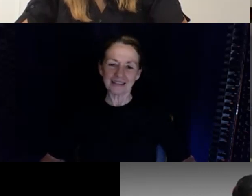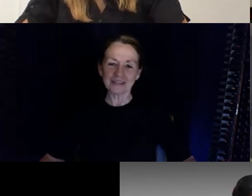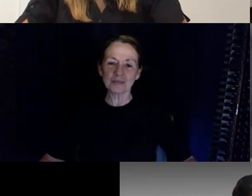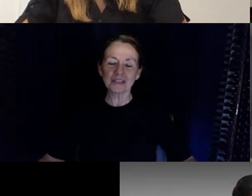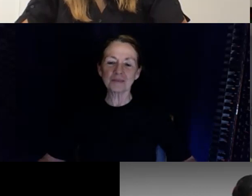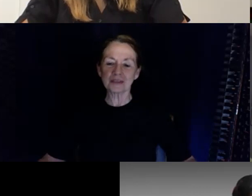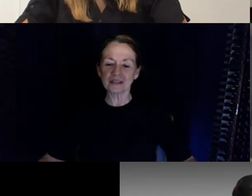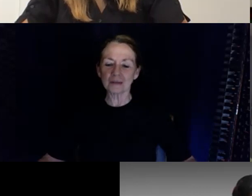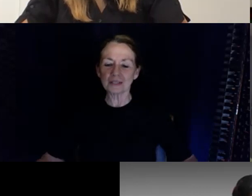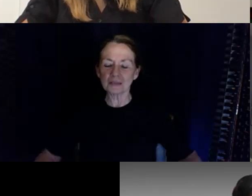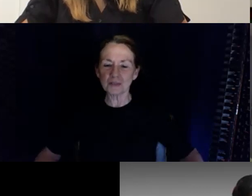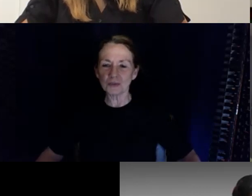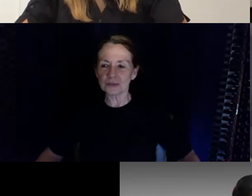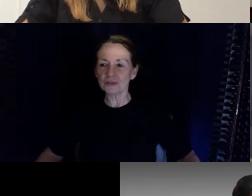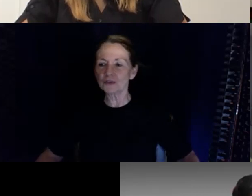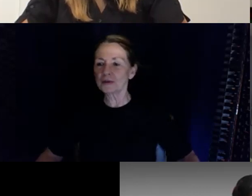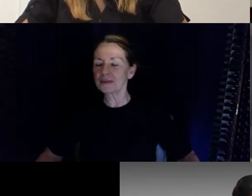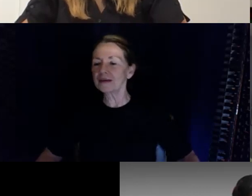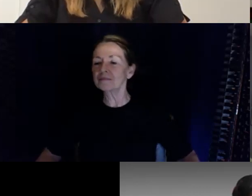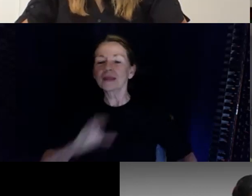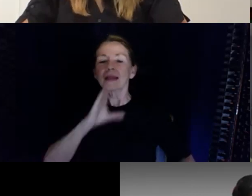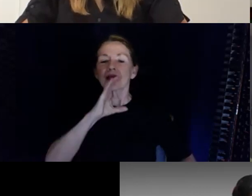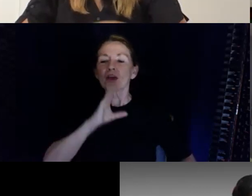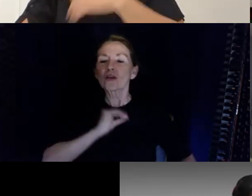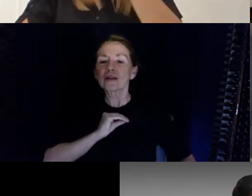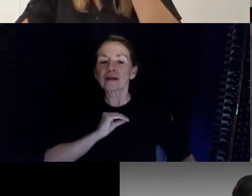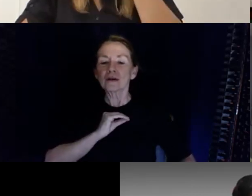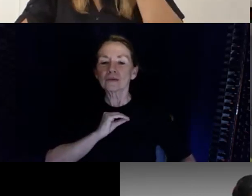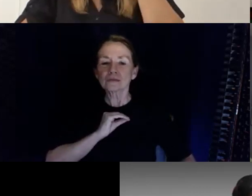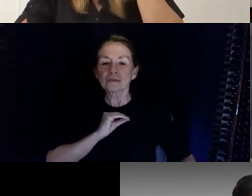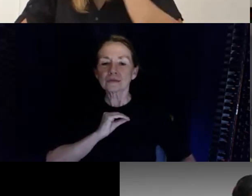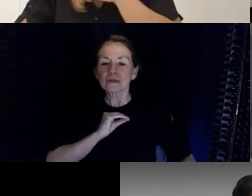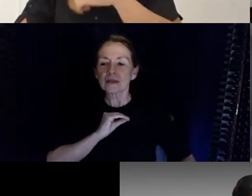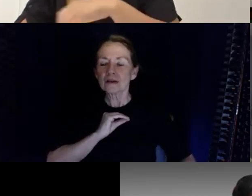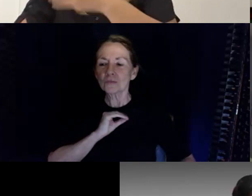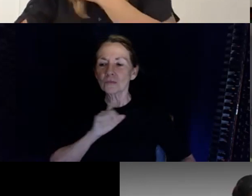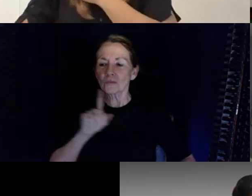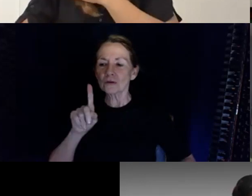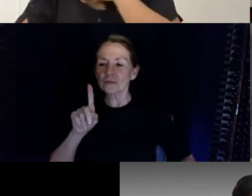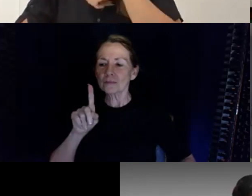OBVIOUSLY, WE CAN'T DO IT LIVE. AND, WELL, LIKE I SAID, IT'S A BUSY MONTH AND I WILL BE KEEPING YOU IN THE LOOP ON THAT.